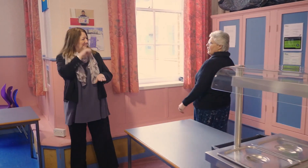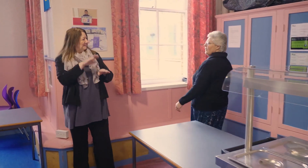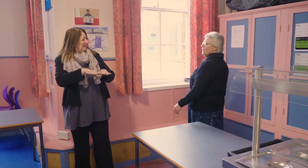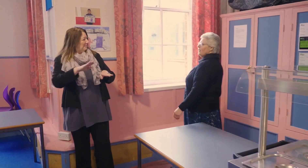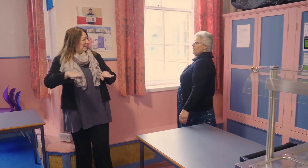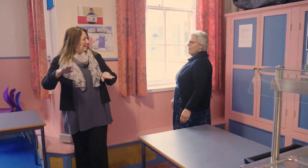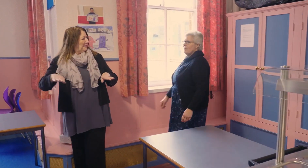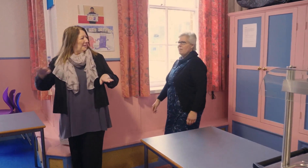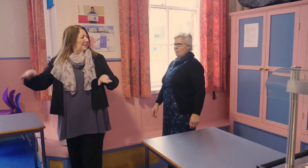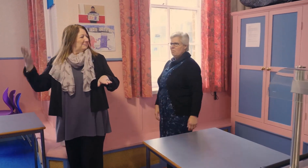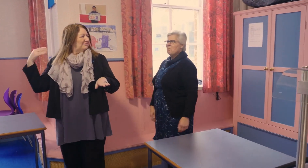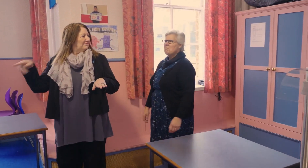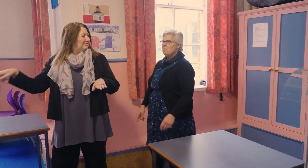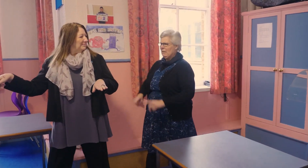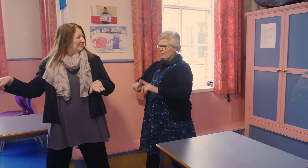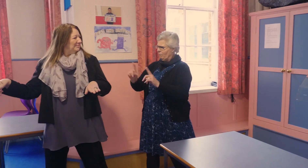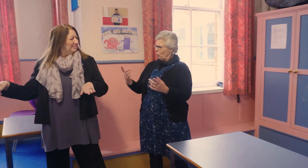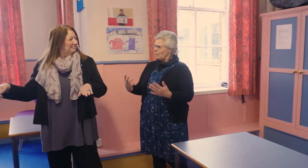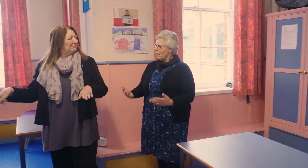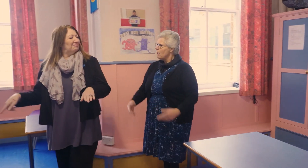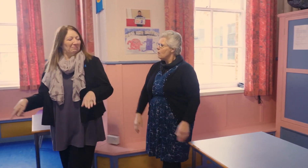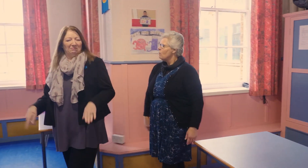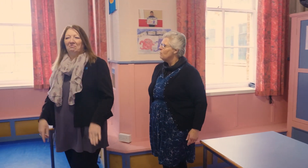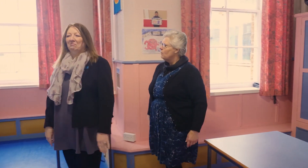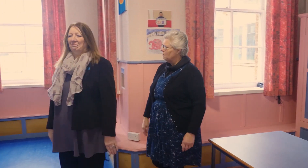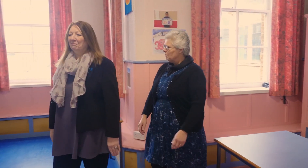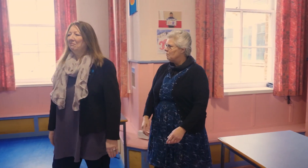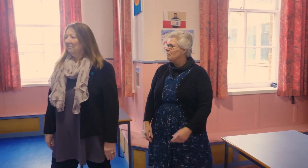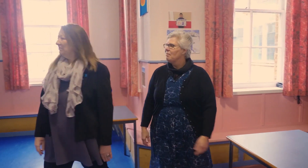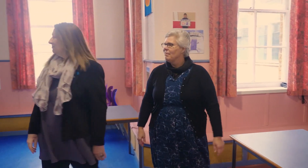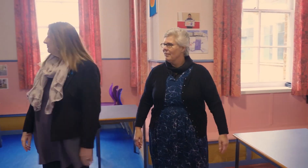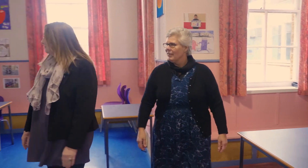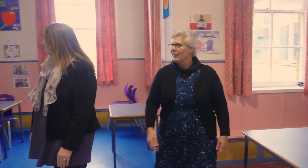I remember the rows of tables in here. It's very different now. - Yes.